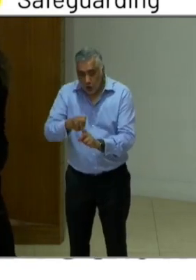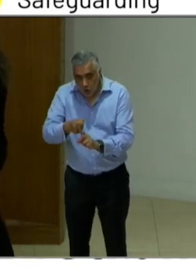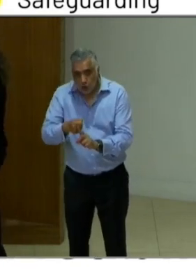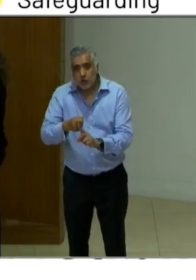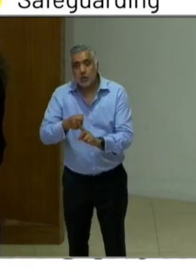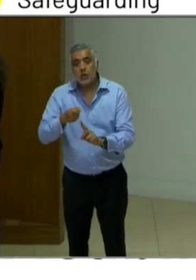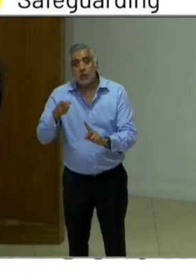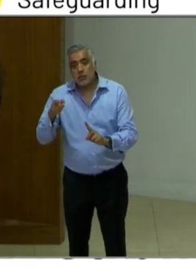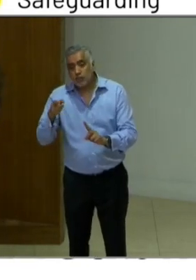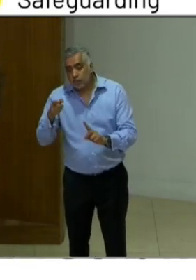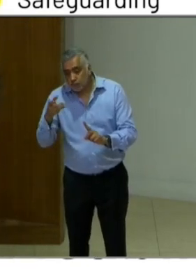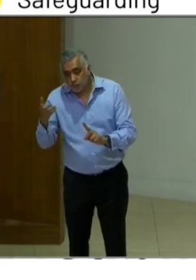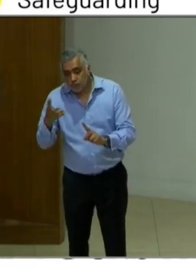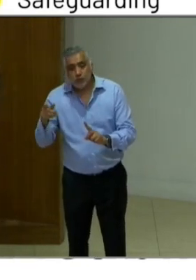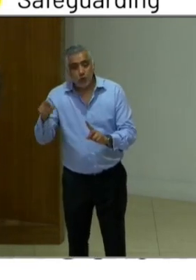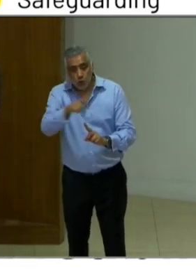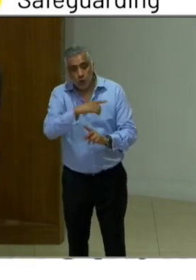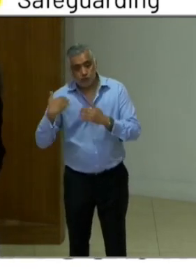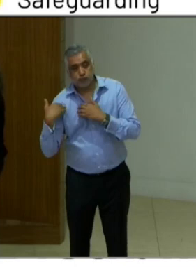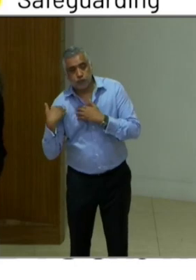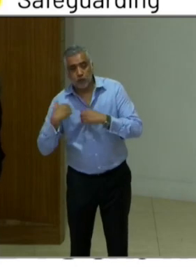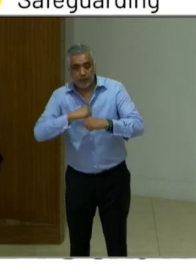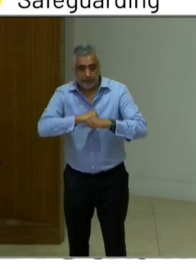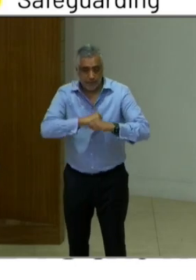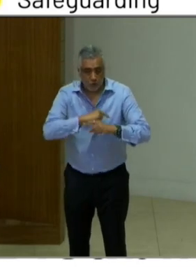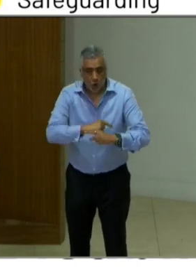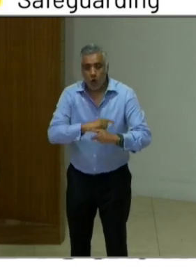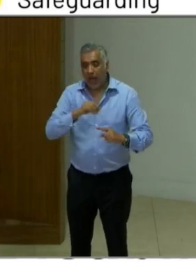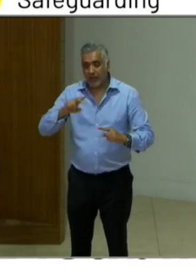conference is 'Safeguarding and Disability'.